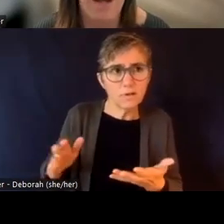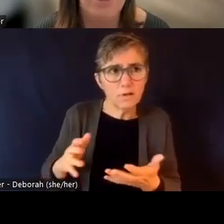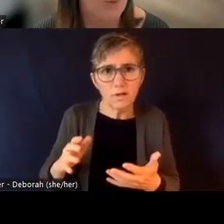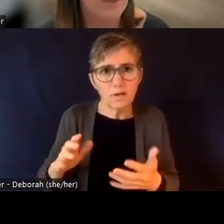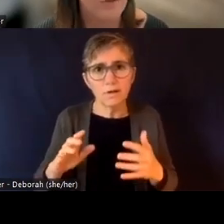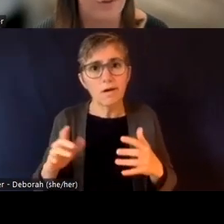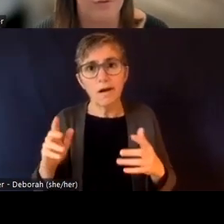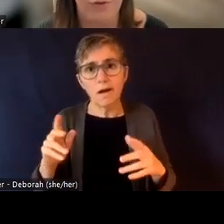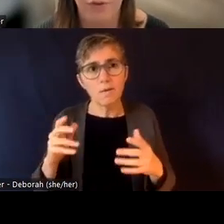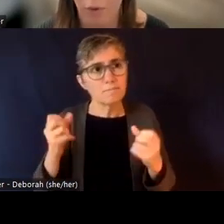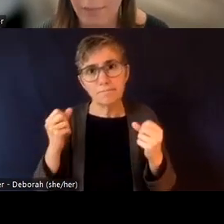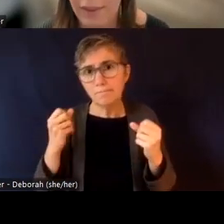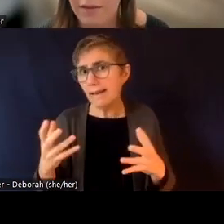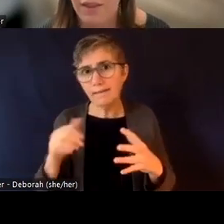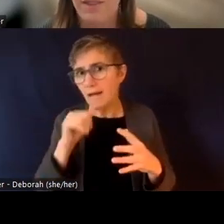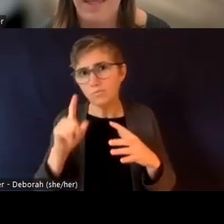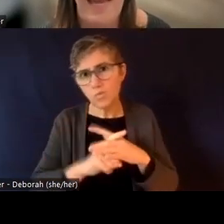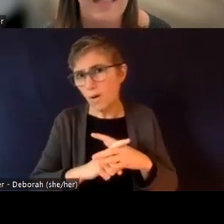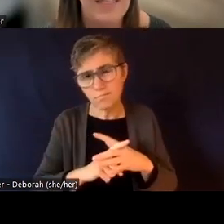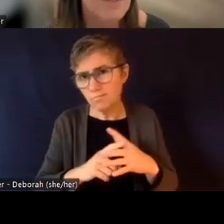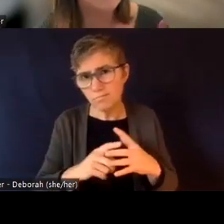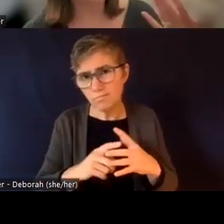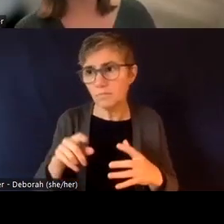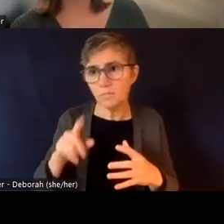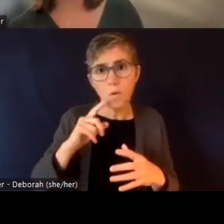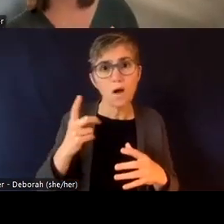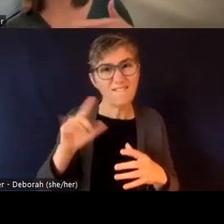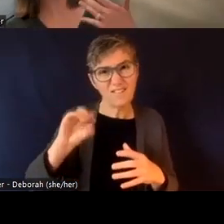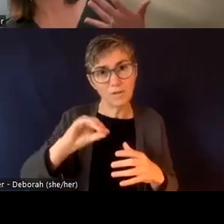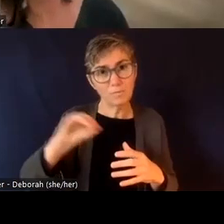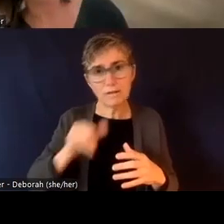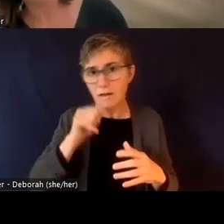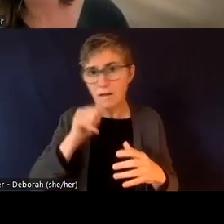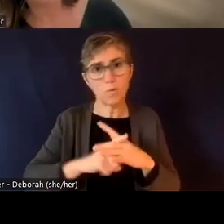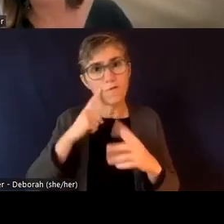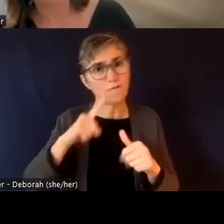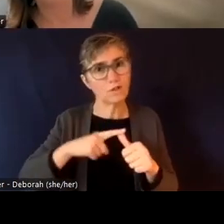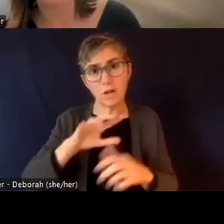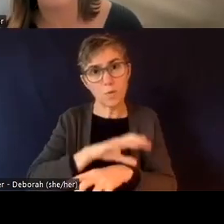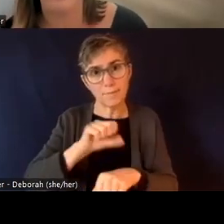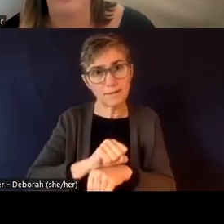not showing for their first appointment. And even once kids do show up, are brought to care